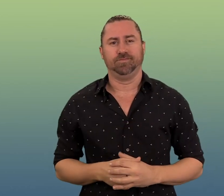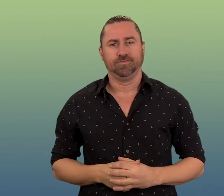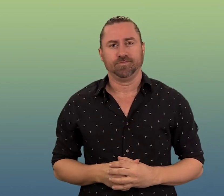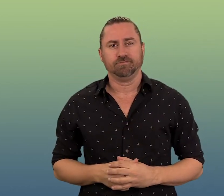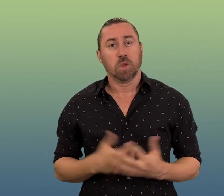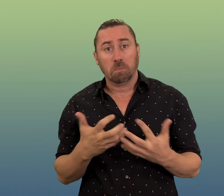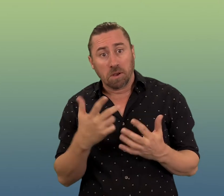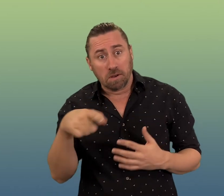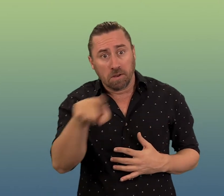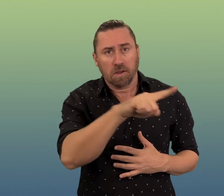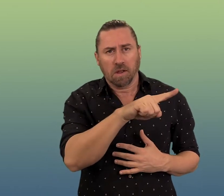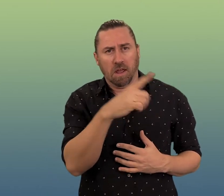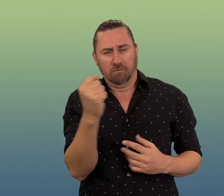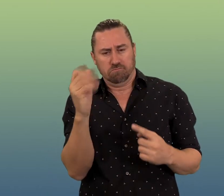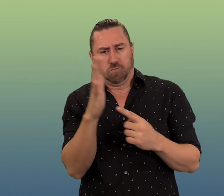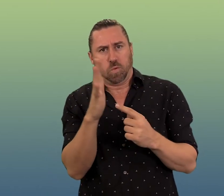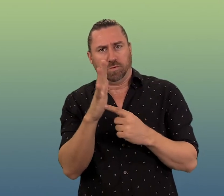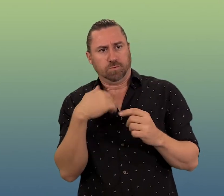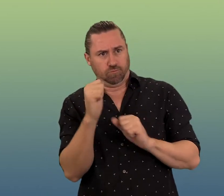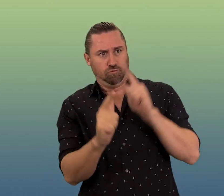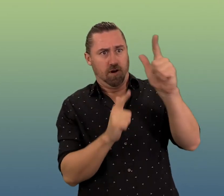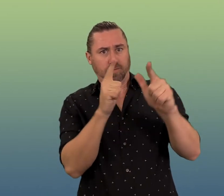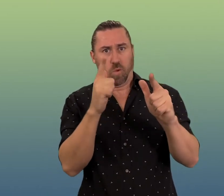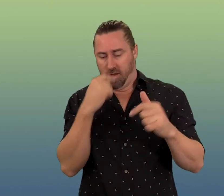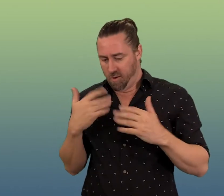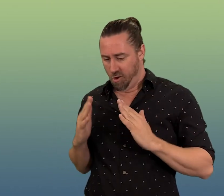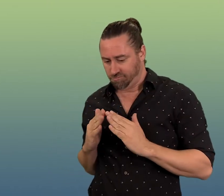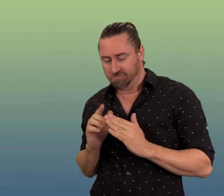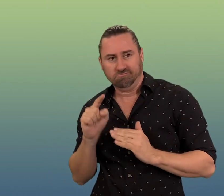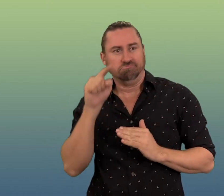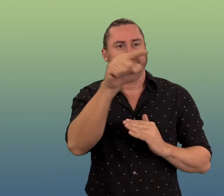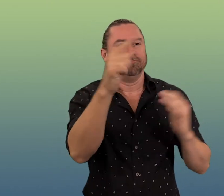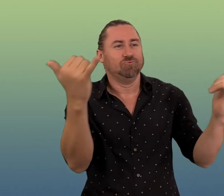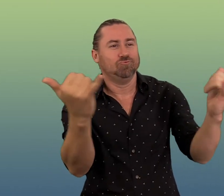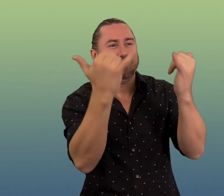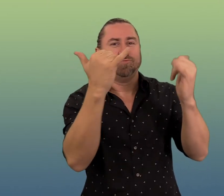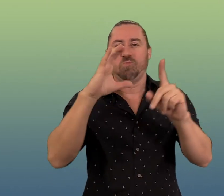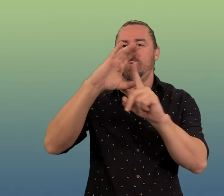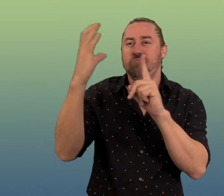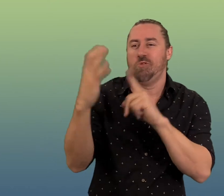For many transport is the connector that enables them to engage both socially and culturally.